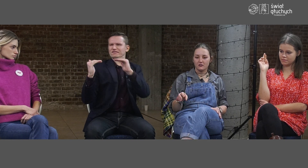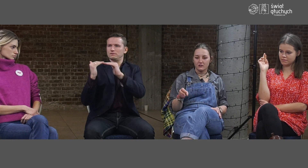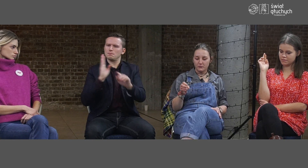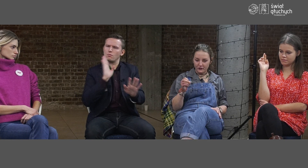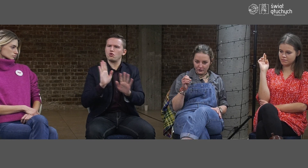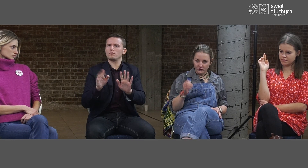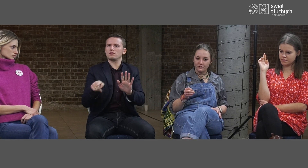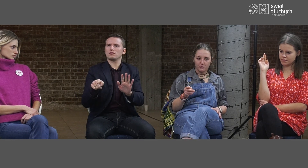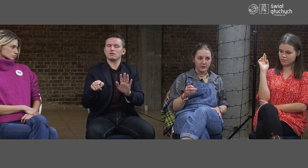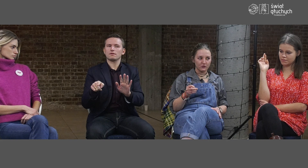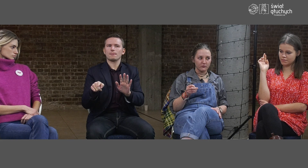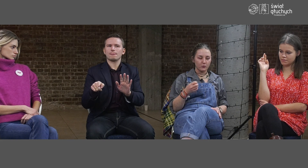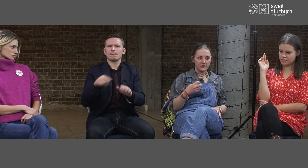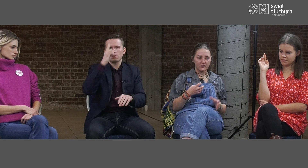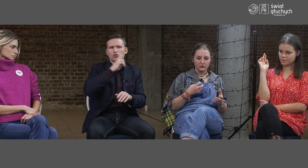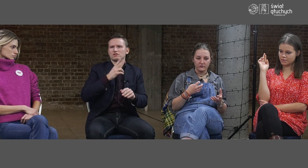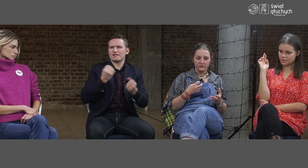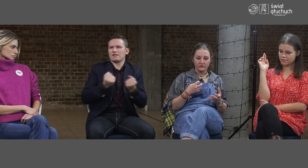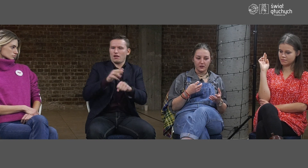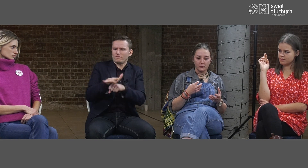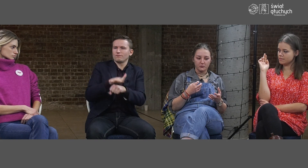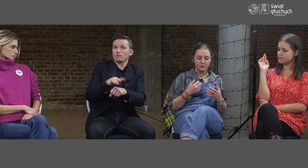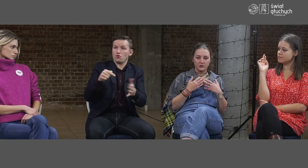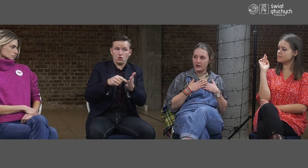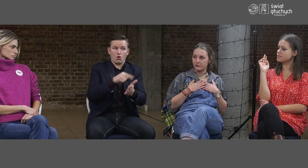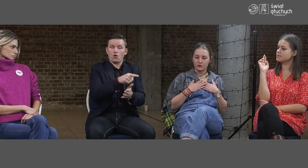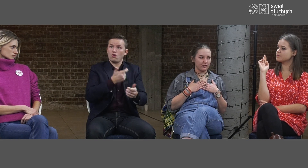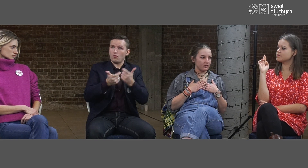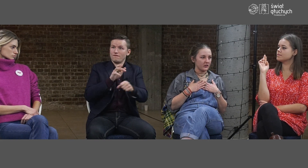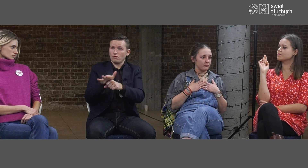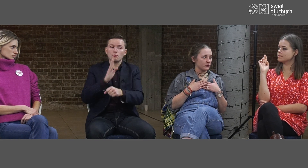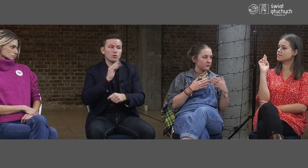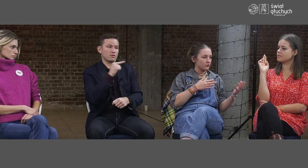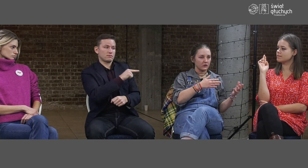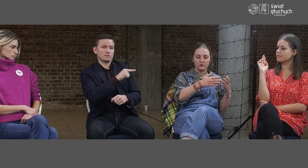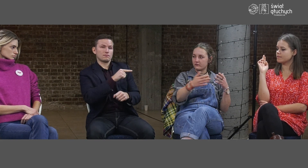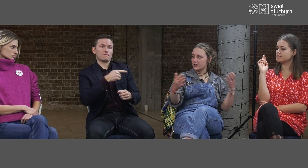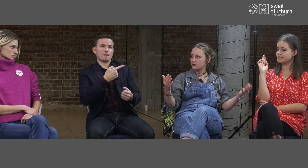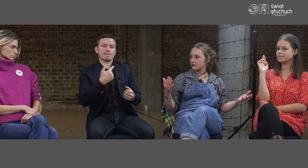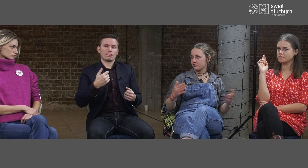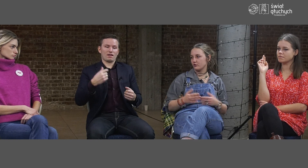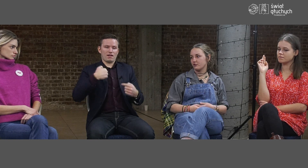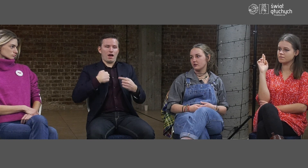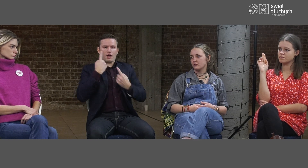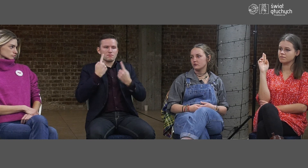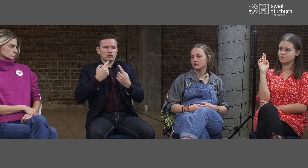I think that also has a big impact on how, for example, I define myself and how some of you here define yourselves.